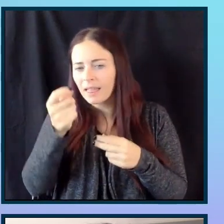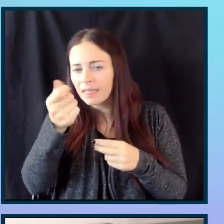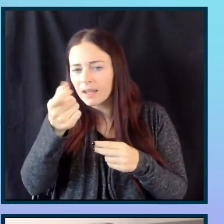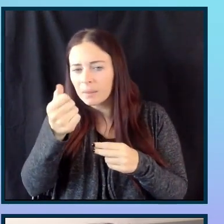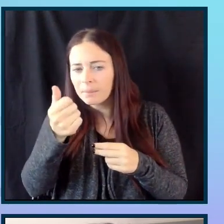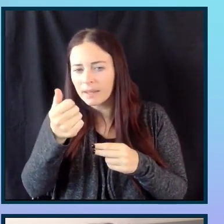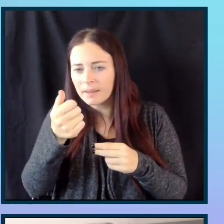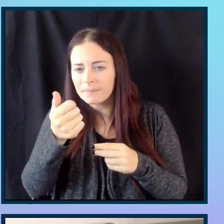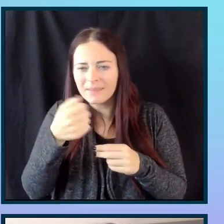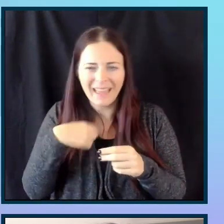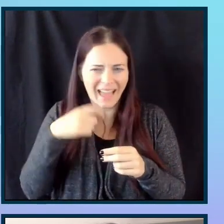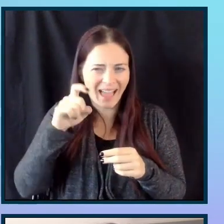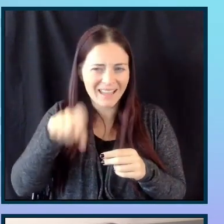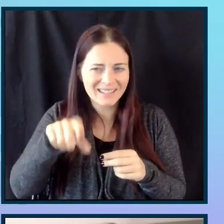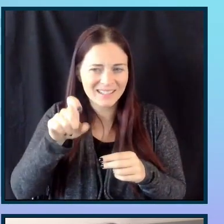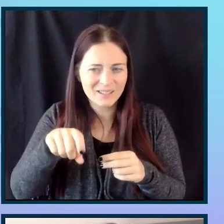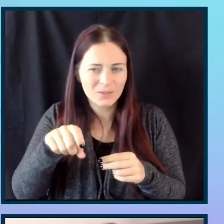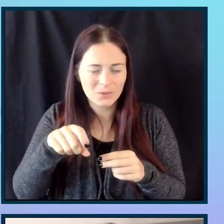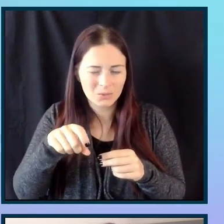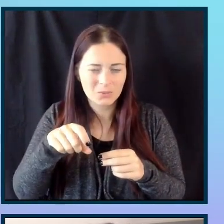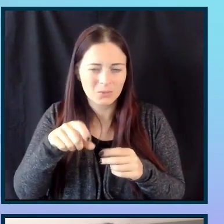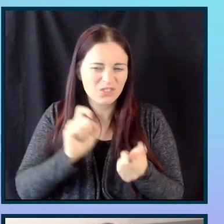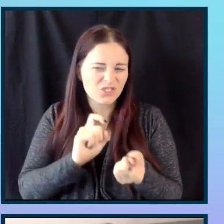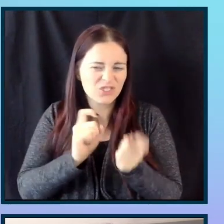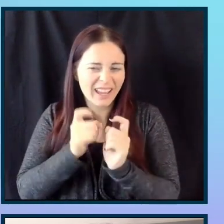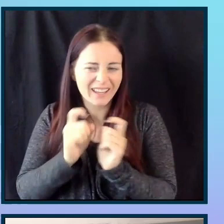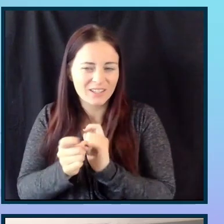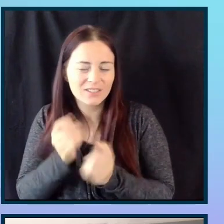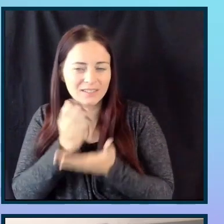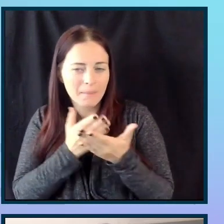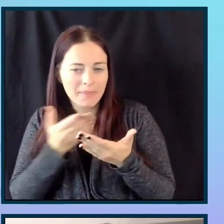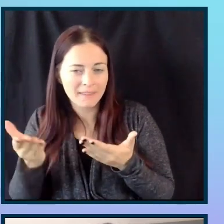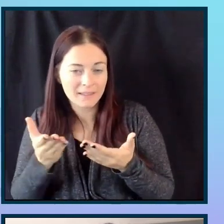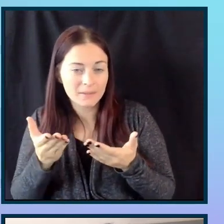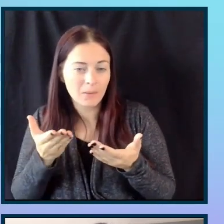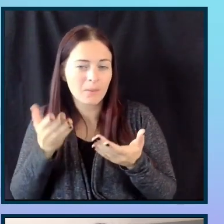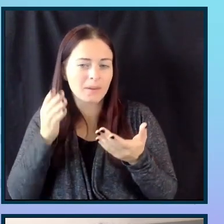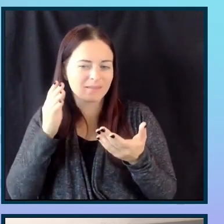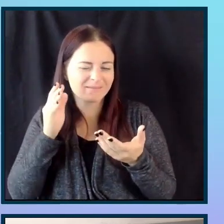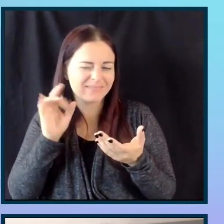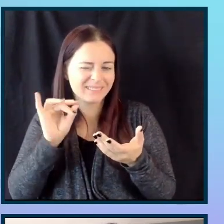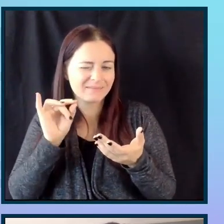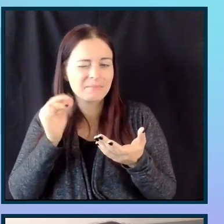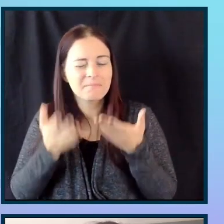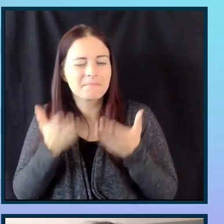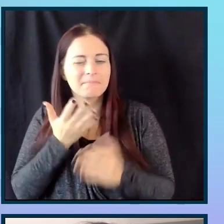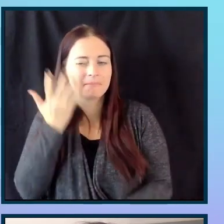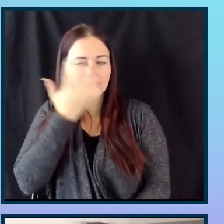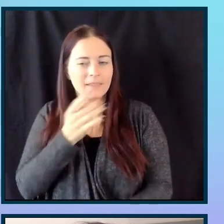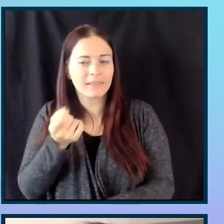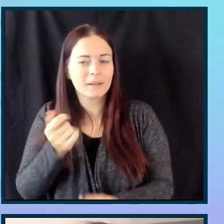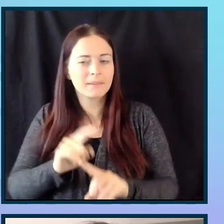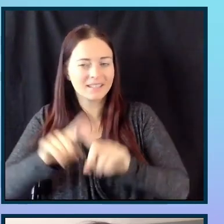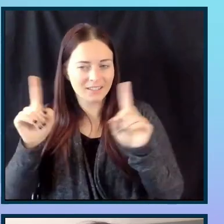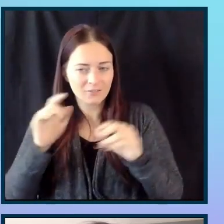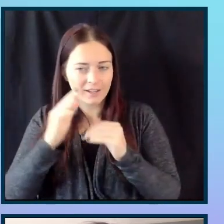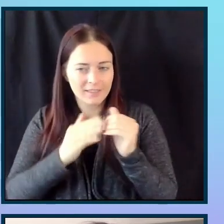I needed to make some space for something important that I wanted to say at the end of this all. With that, get right into it.